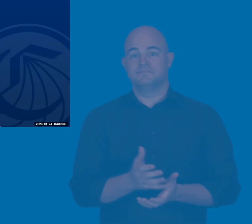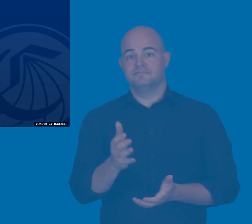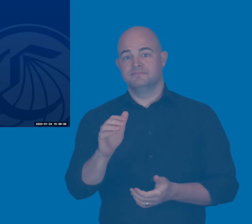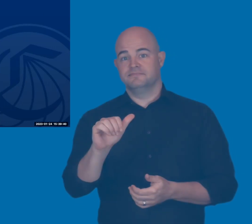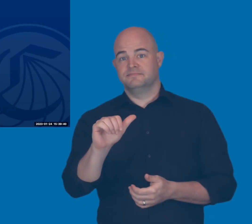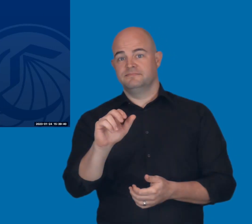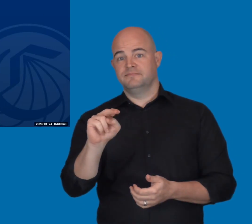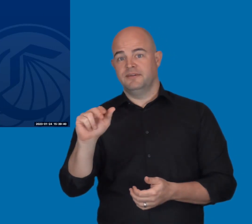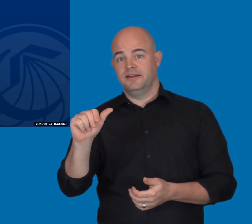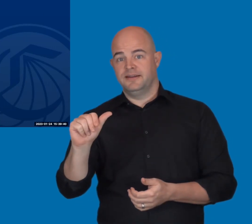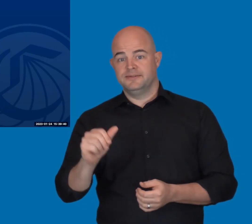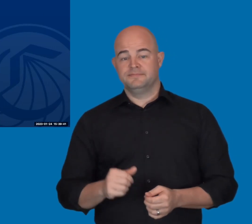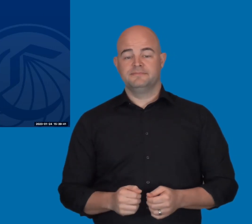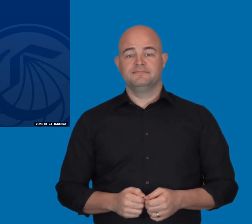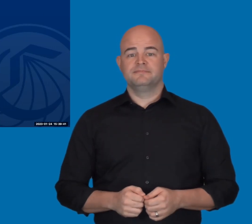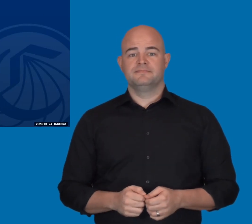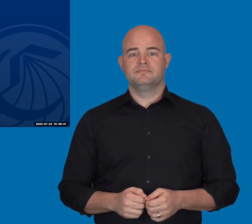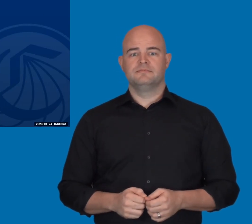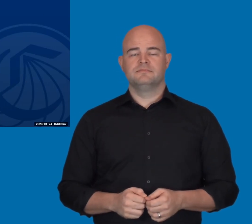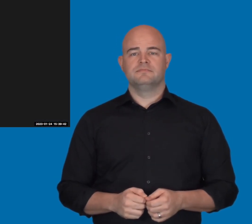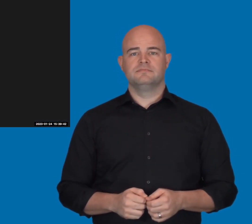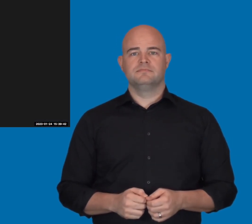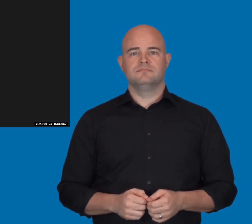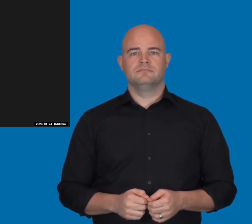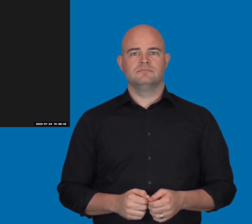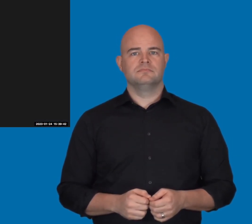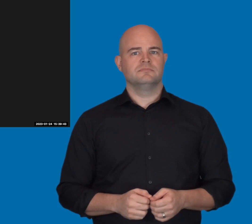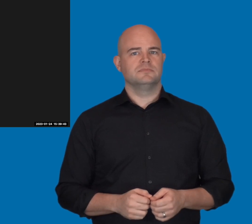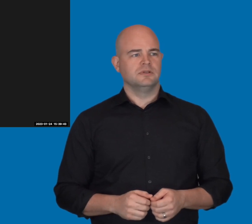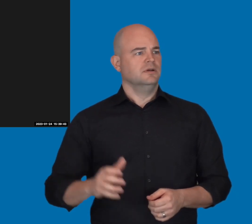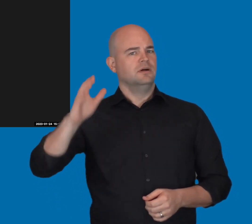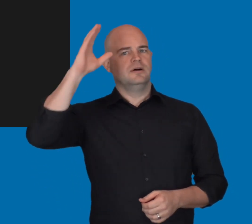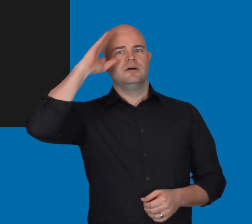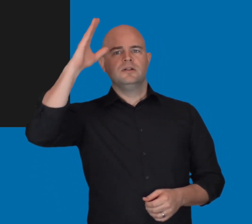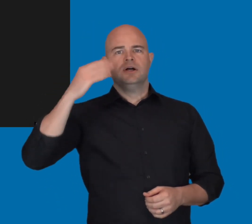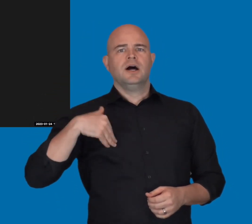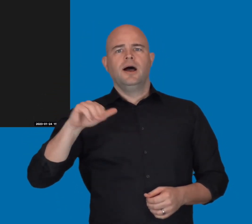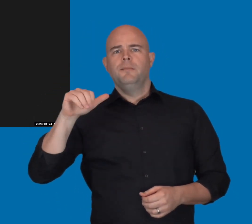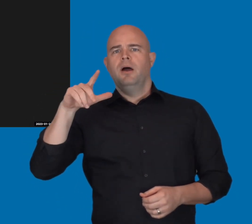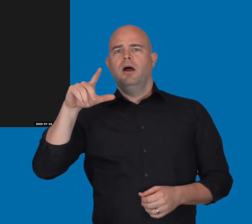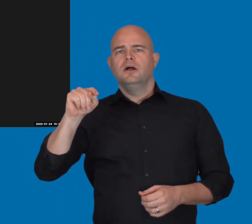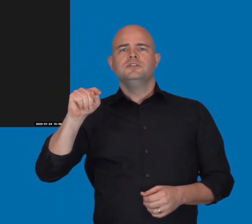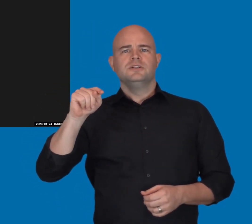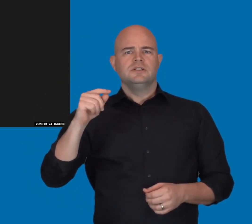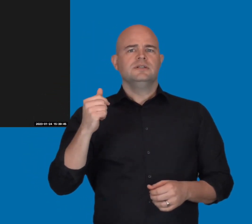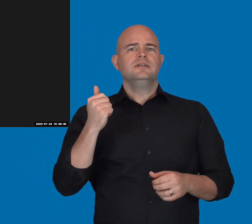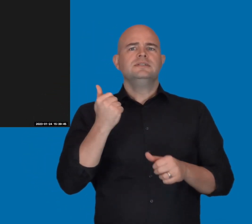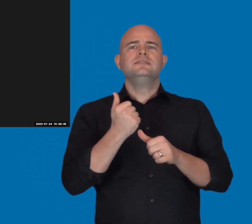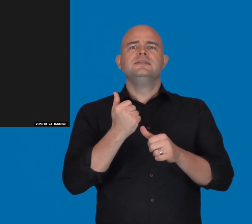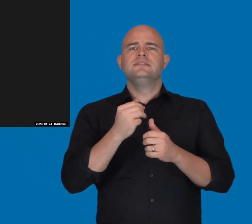of accessibility checking that we would have wanted to and there's an opportunity here with these funds to go back